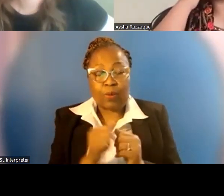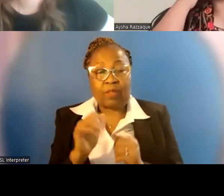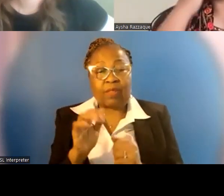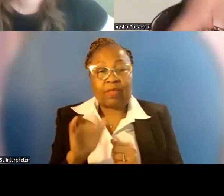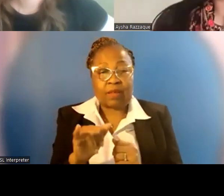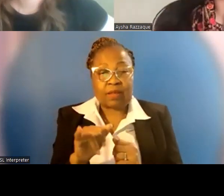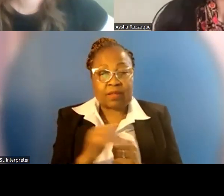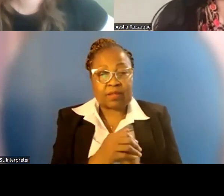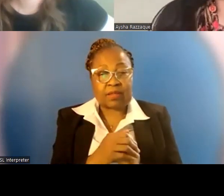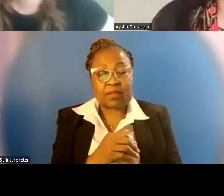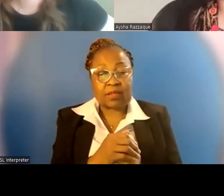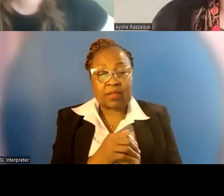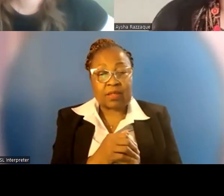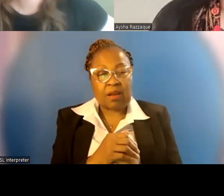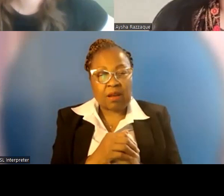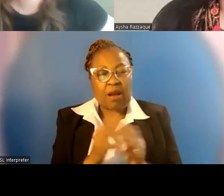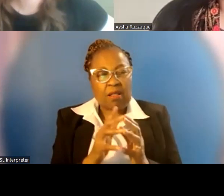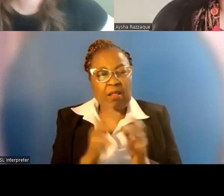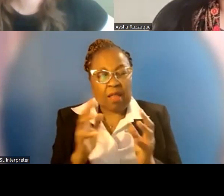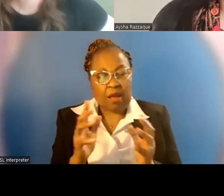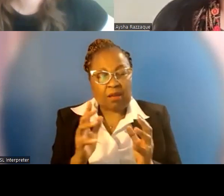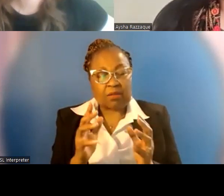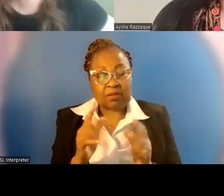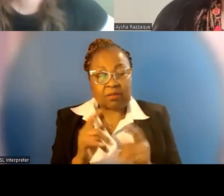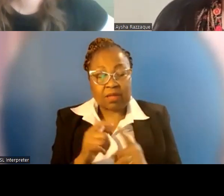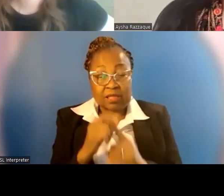I worked with this a lot, especially in the last couple years,